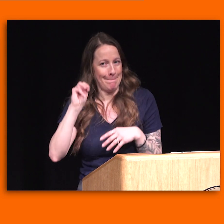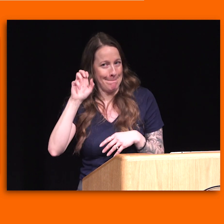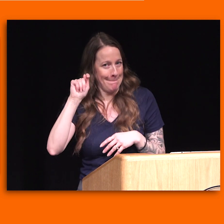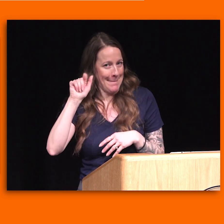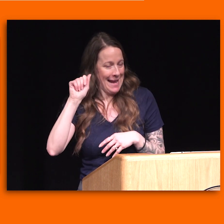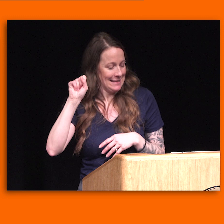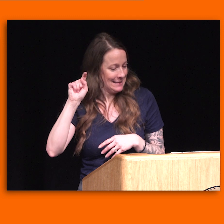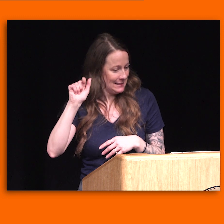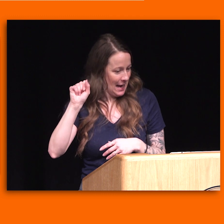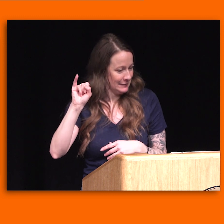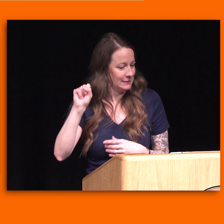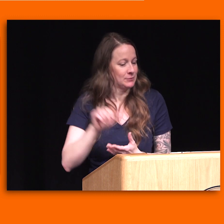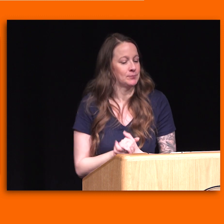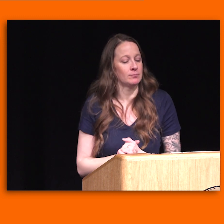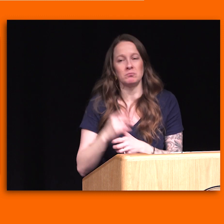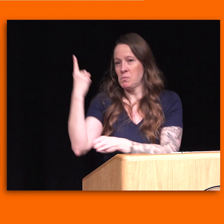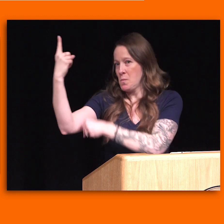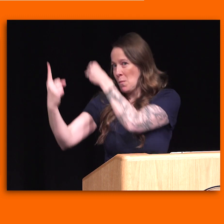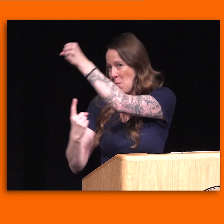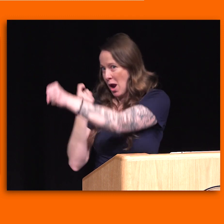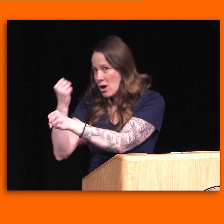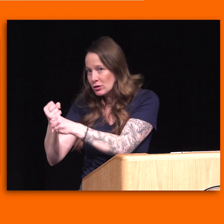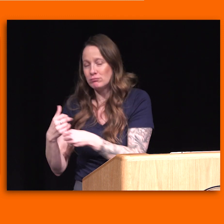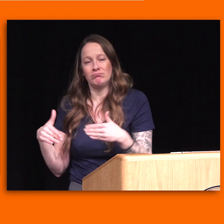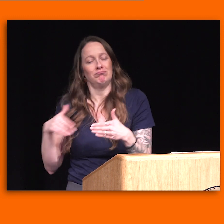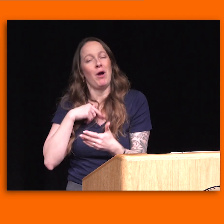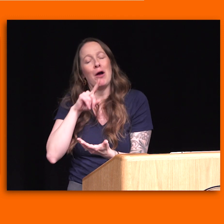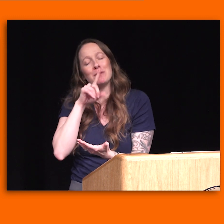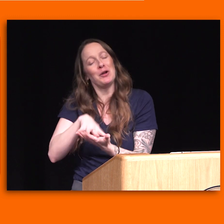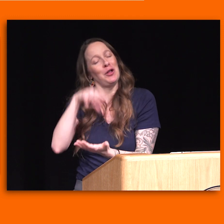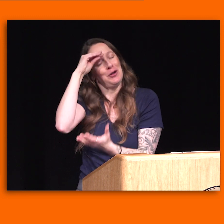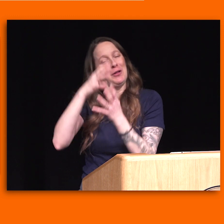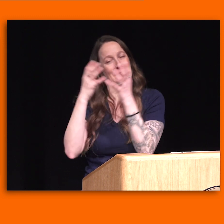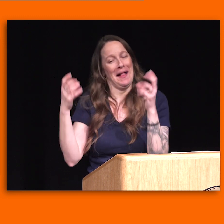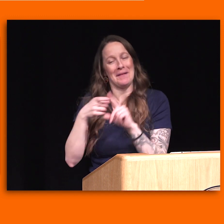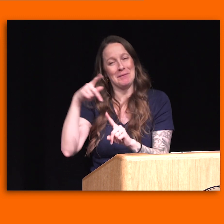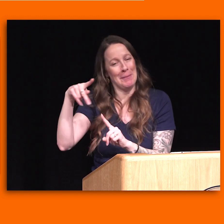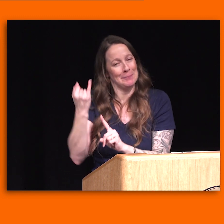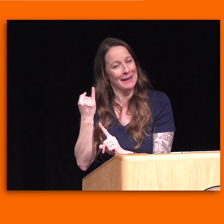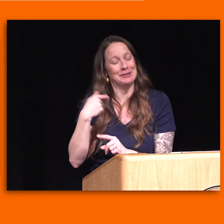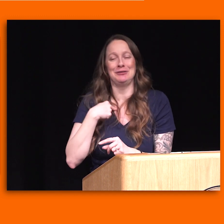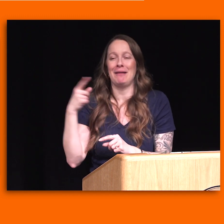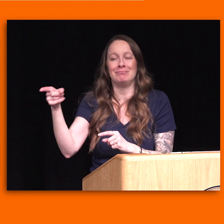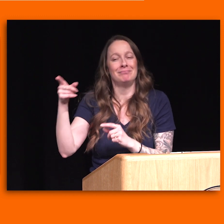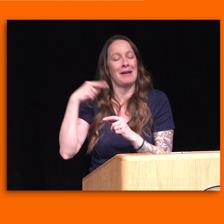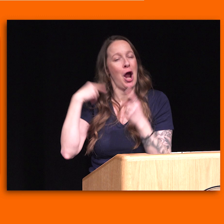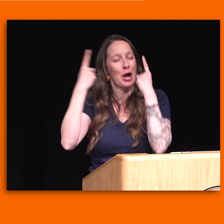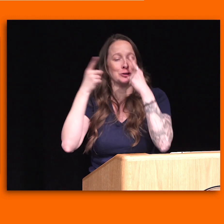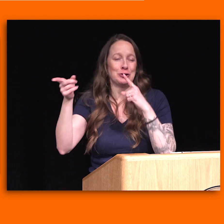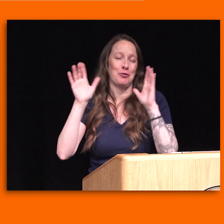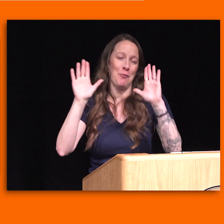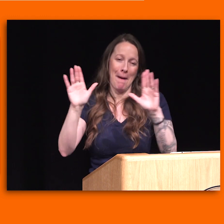And we did breast cancer metastasis research. I learned so much from PJ.